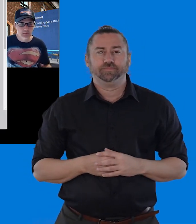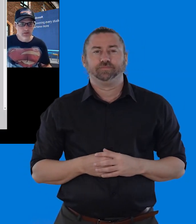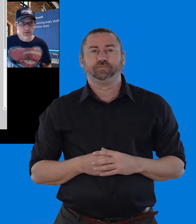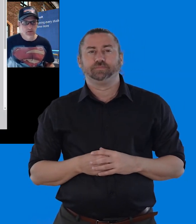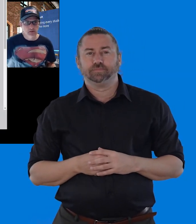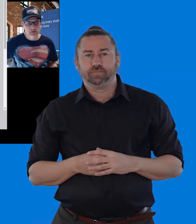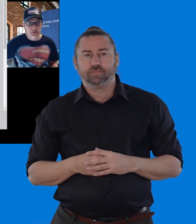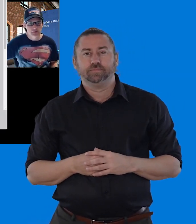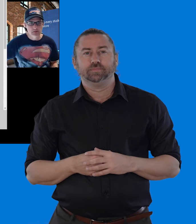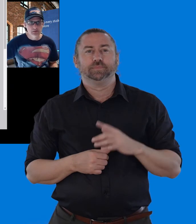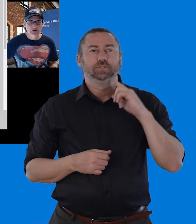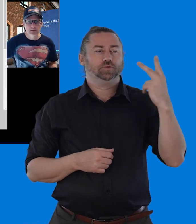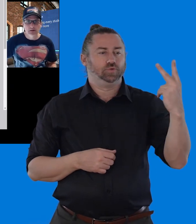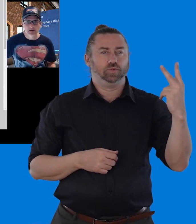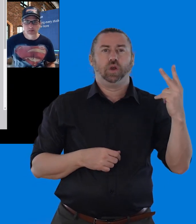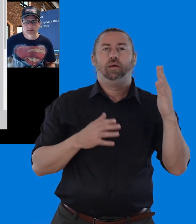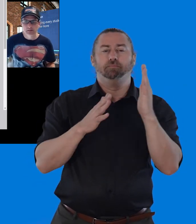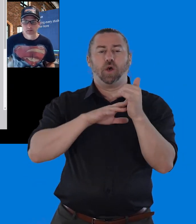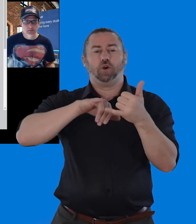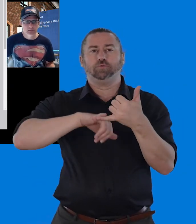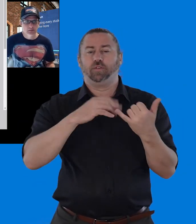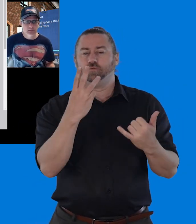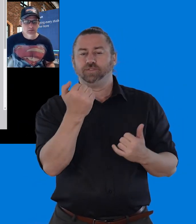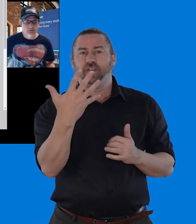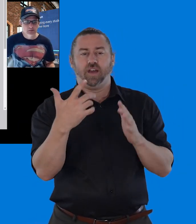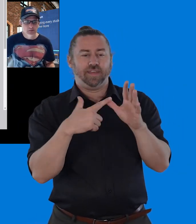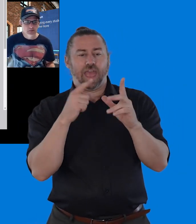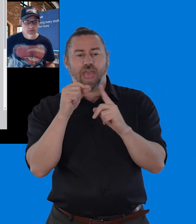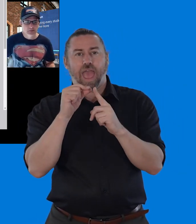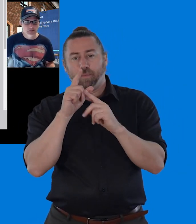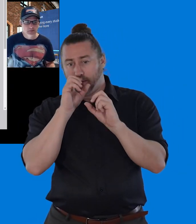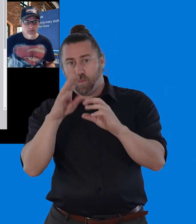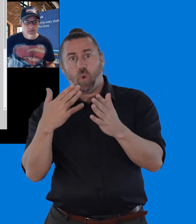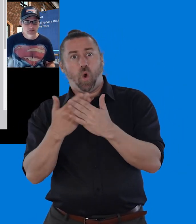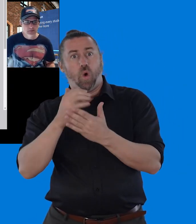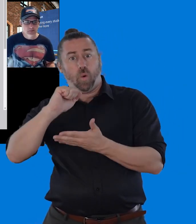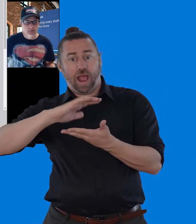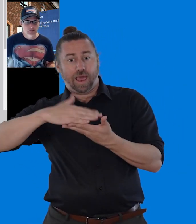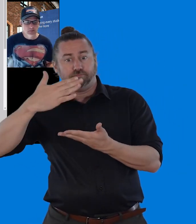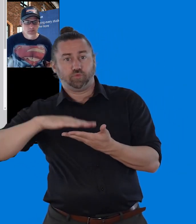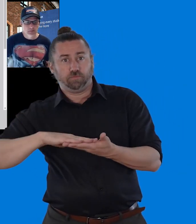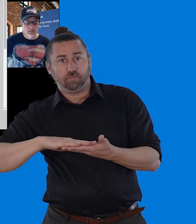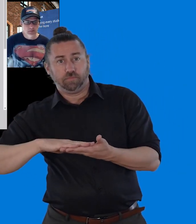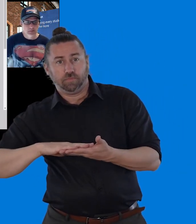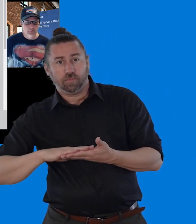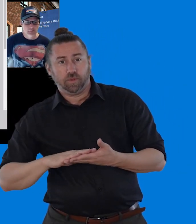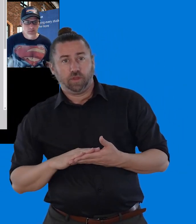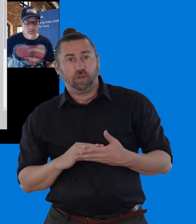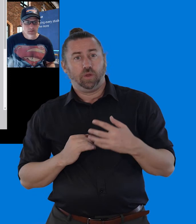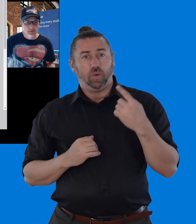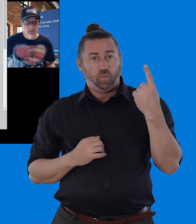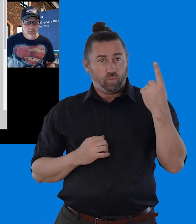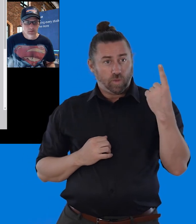Two, Microsoft 365 apps can be installed on your laptop. One point. True.